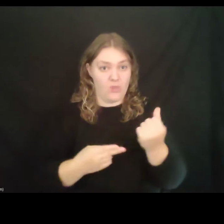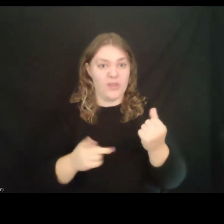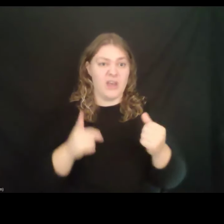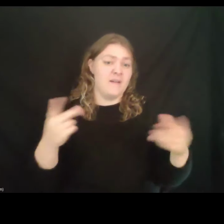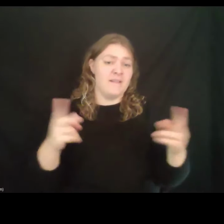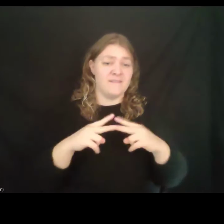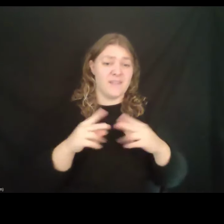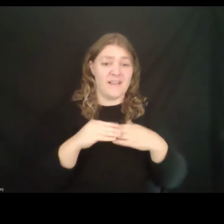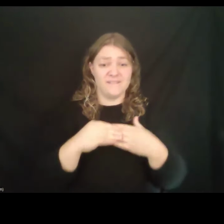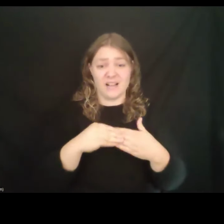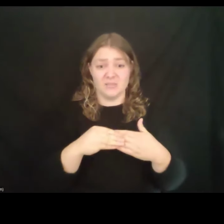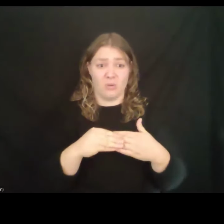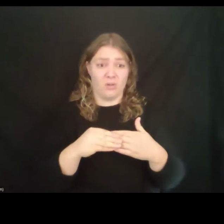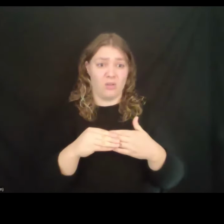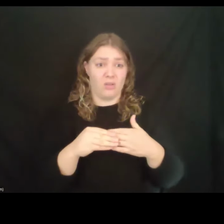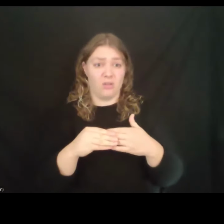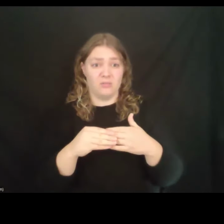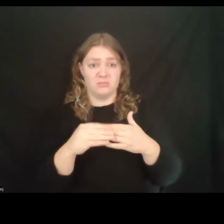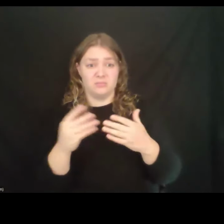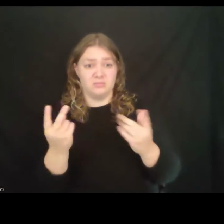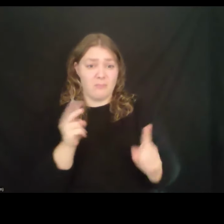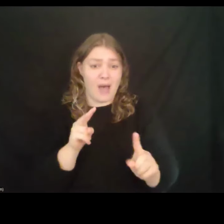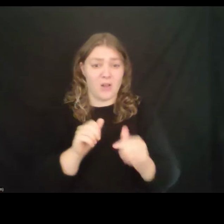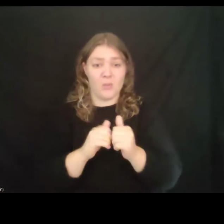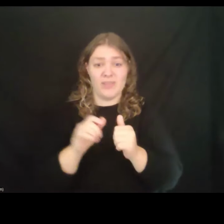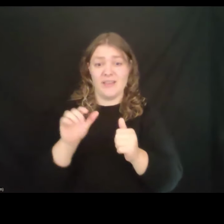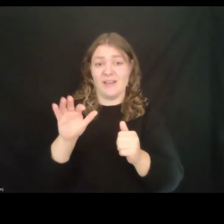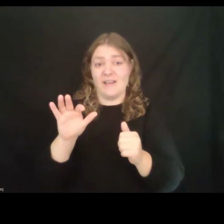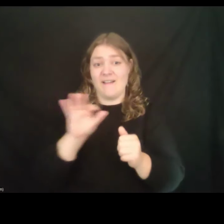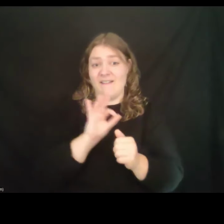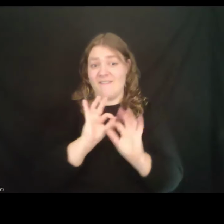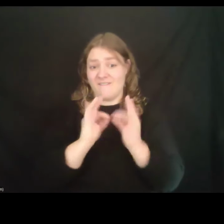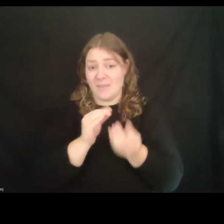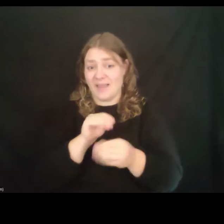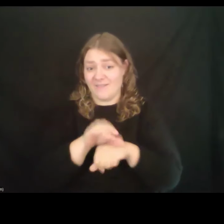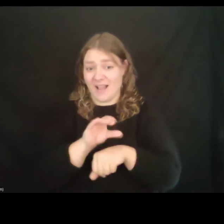model with the family Advisory Board which is a little bit different from the larger DPAC system